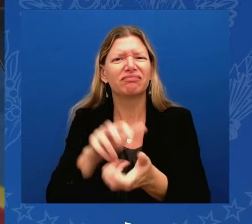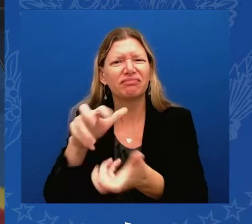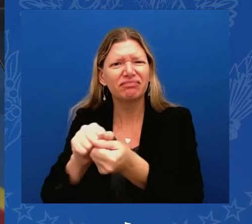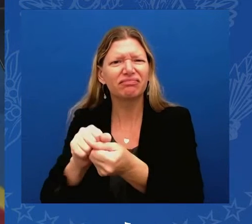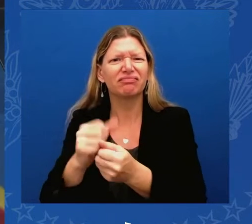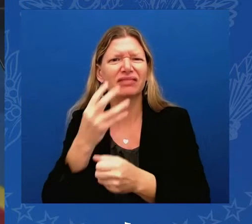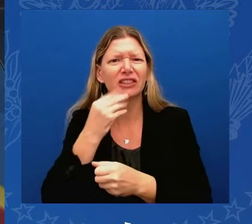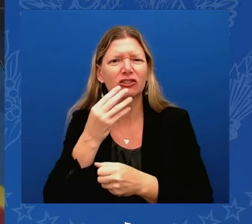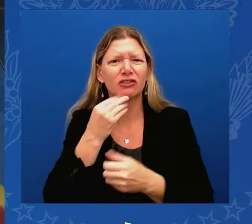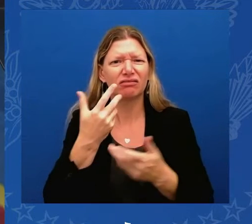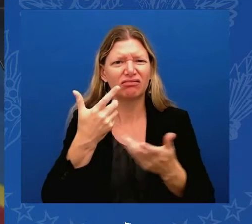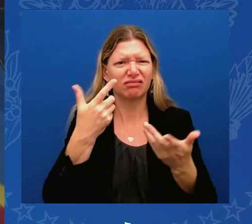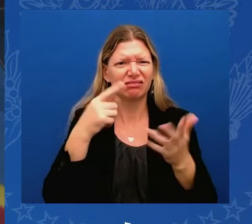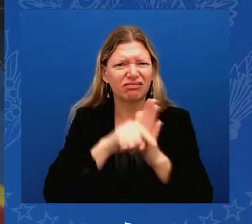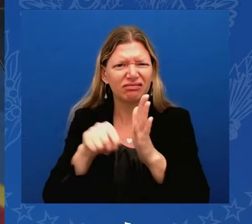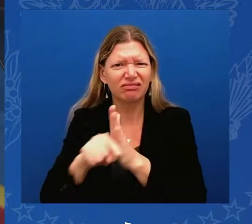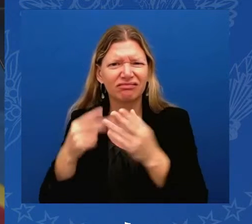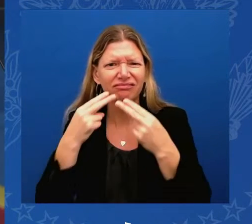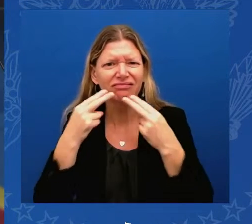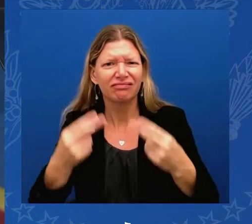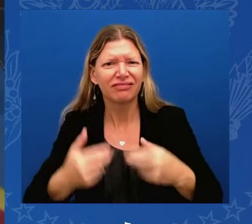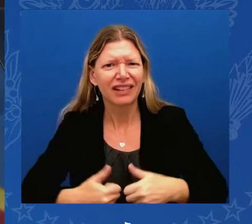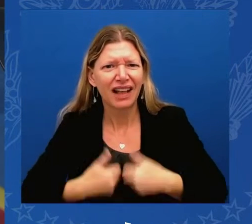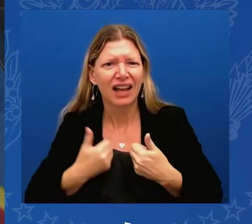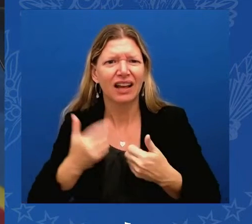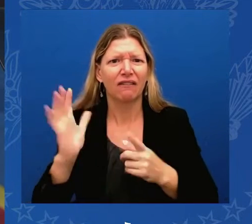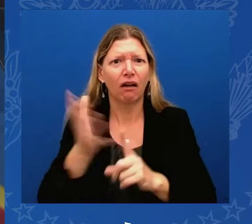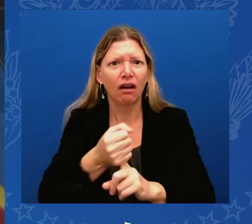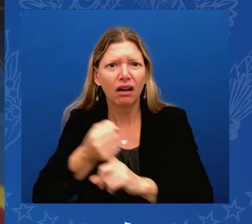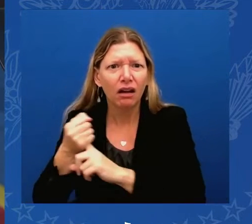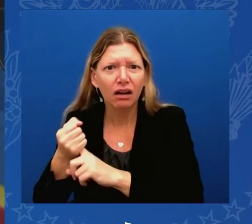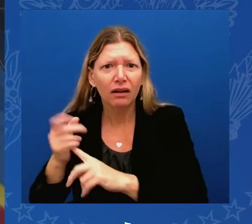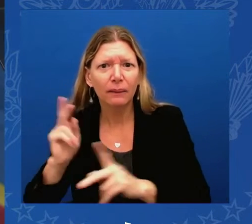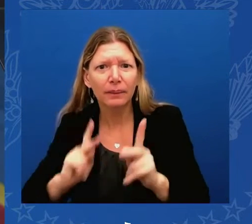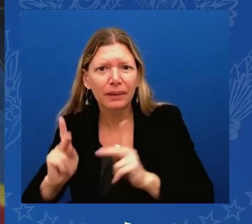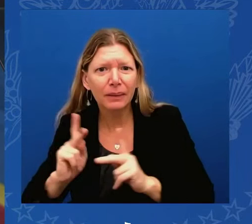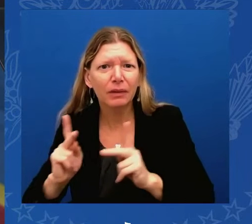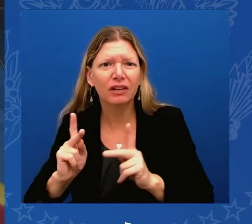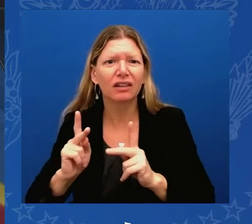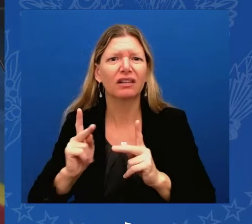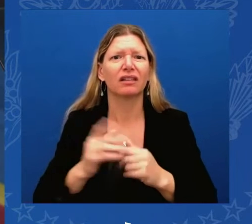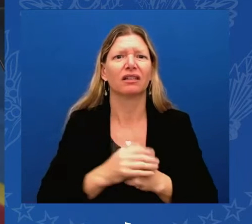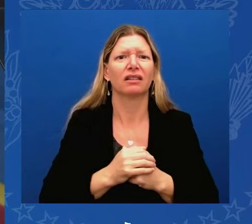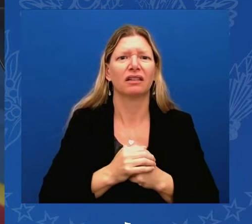burning them and watching as they died. Innocent Palestinians caught in the middle of all this: